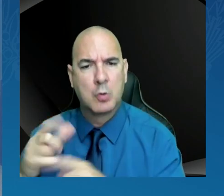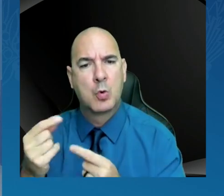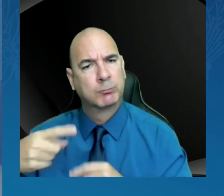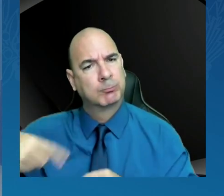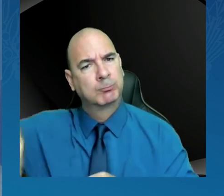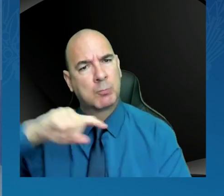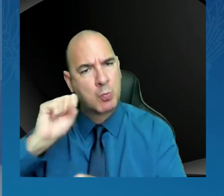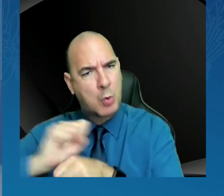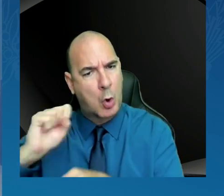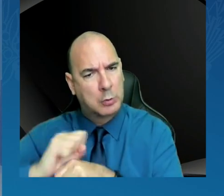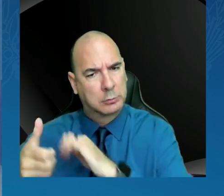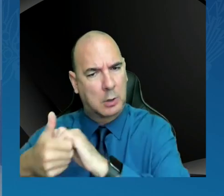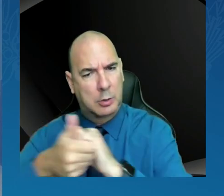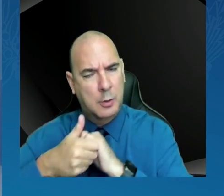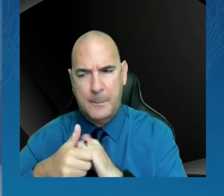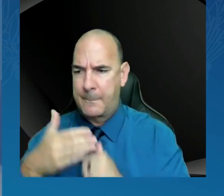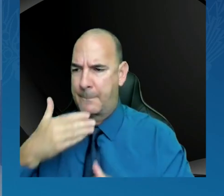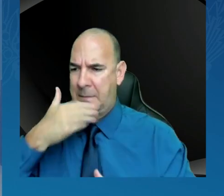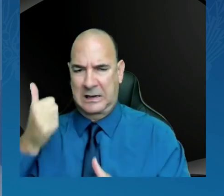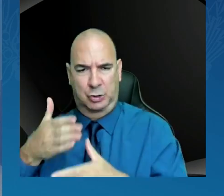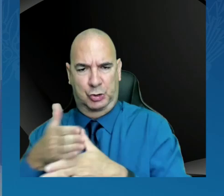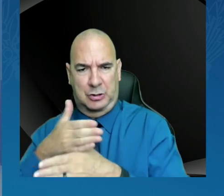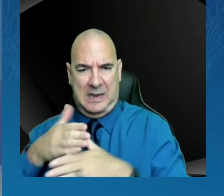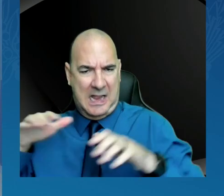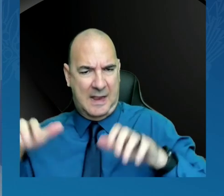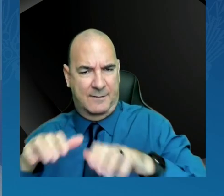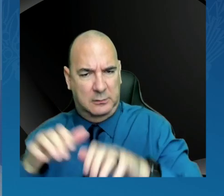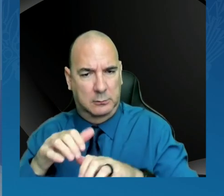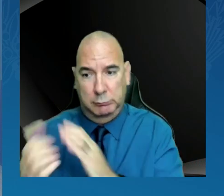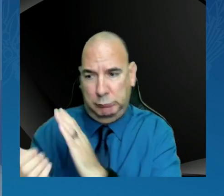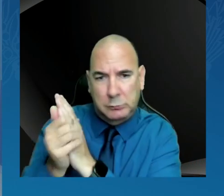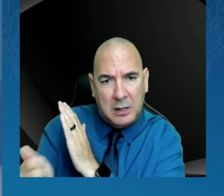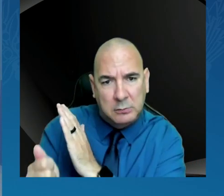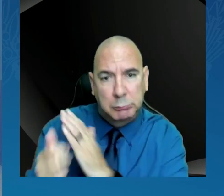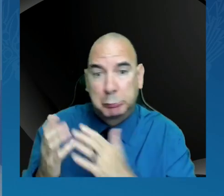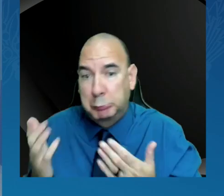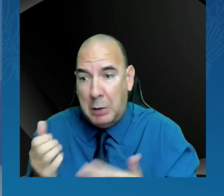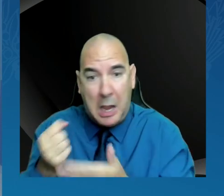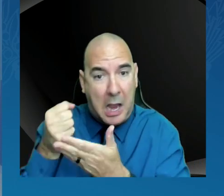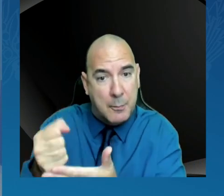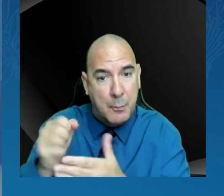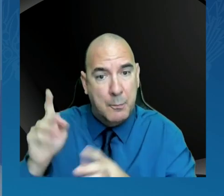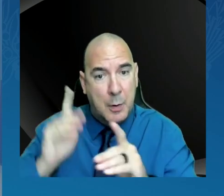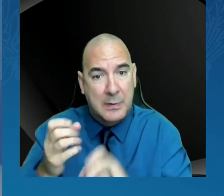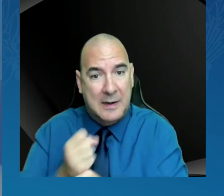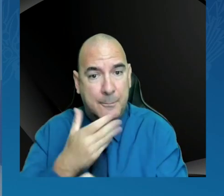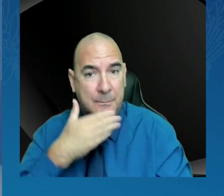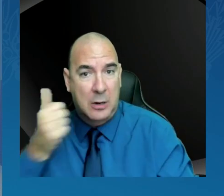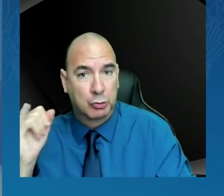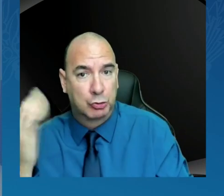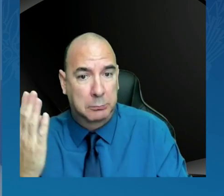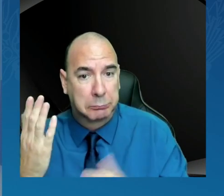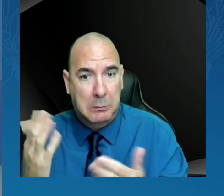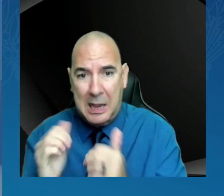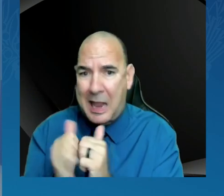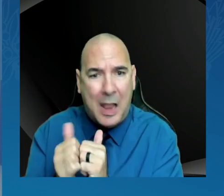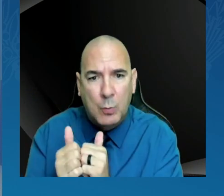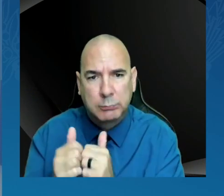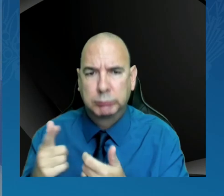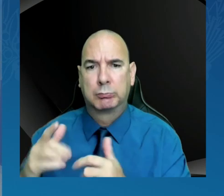what's working to get people good jobs where they can thrive. That's how we'll build a workforce for the nation that what the nation needs,